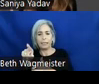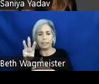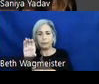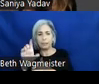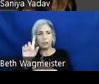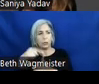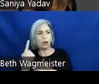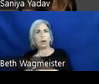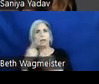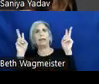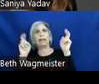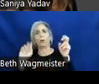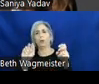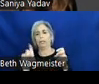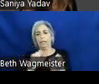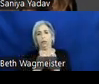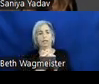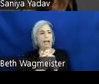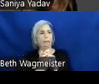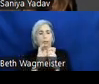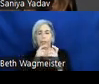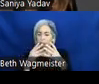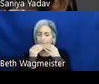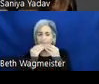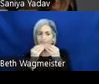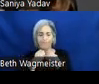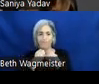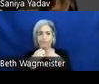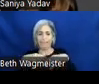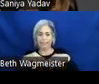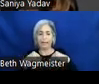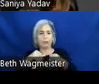and that's something that we need to embody in how we practice approaching the design systems.